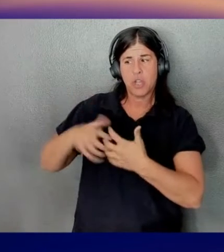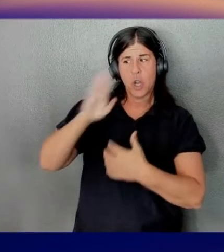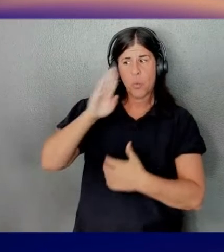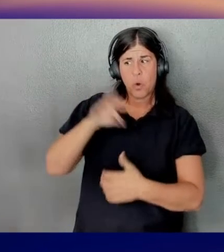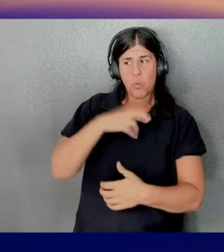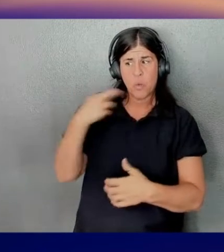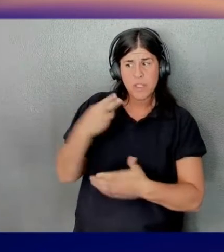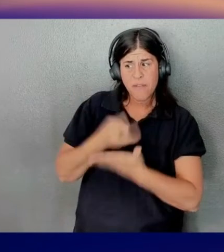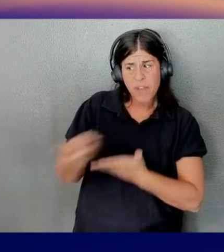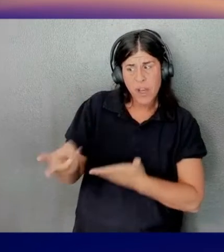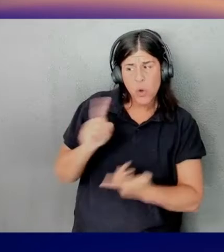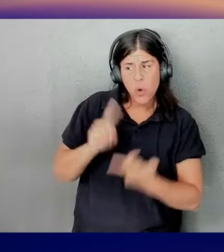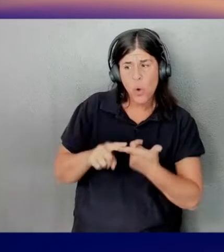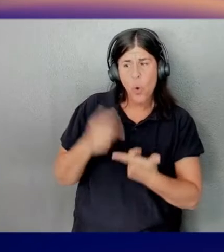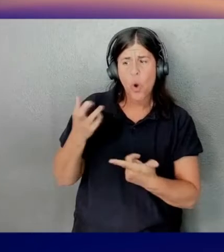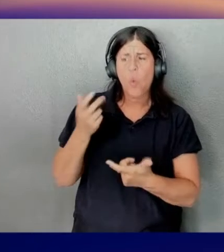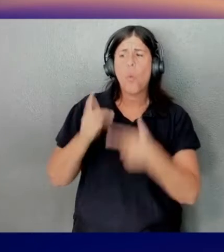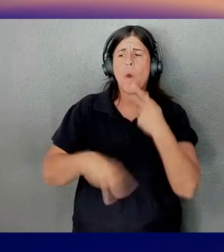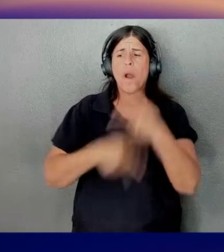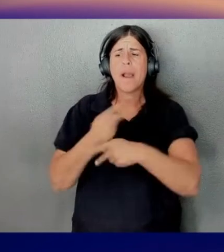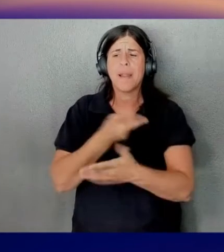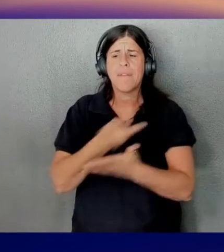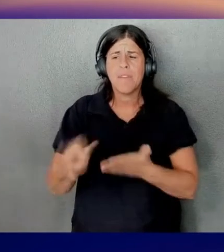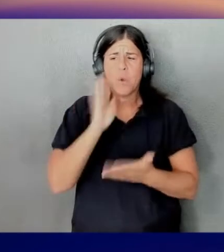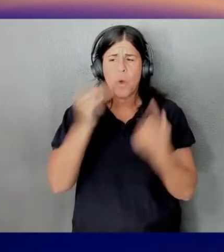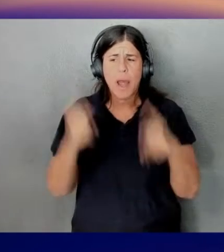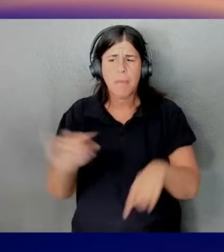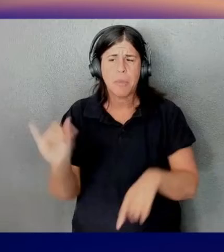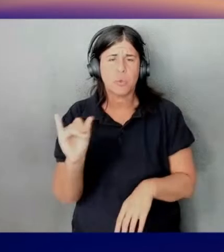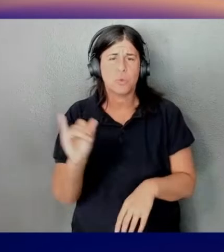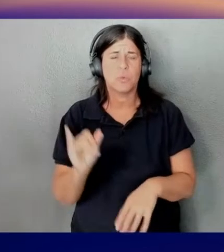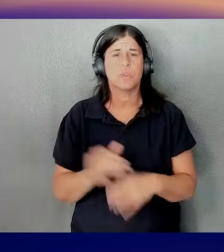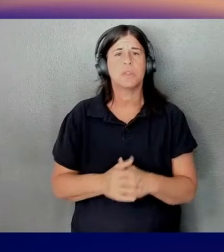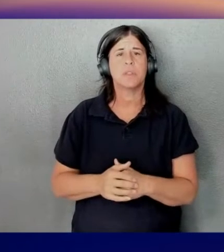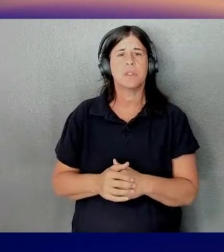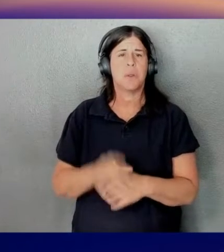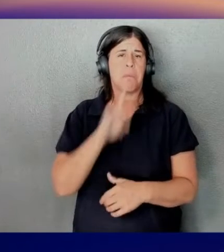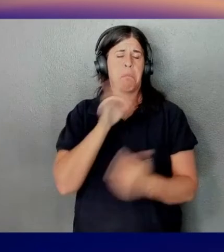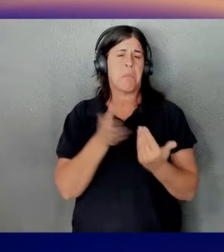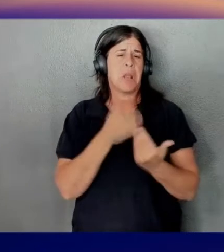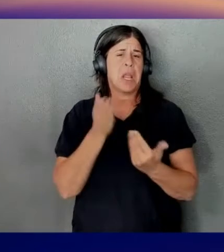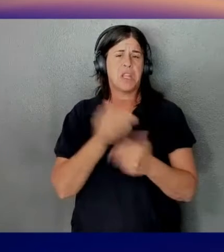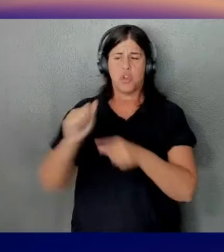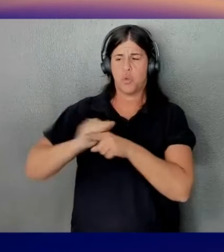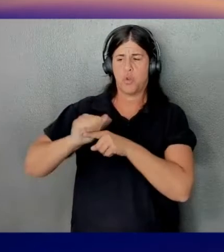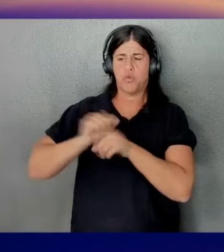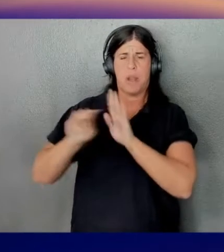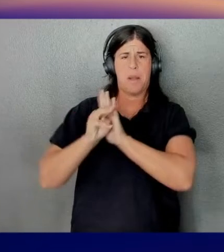and what failure type it's gonna have. So you can very easily train a model using past data to do that.